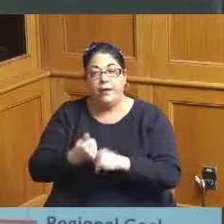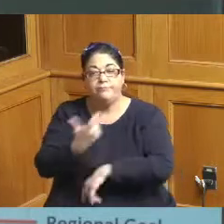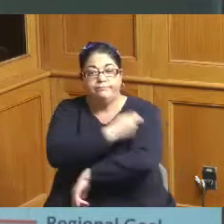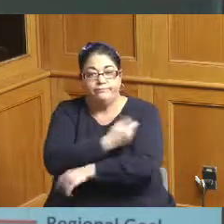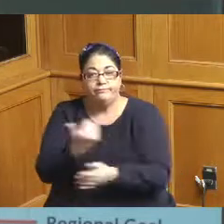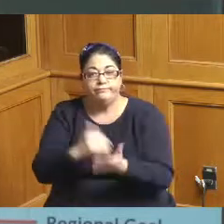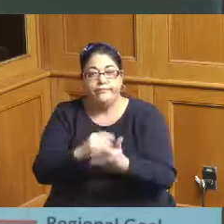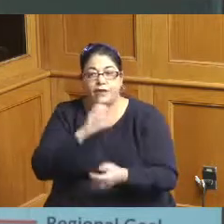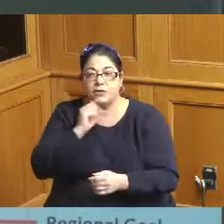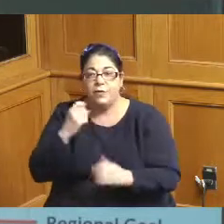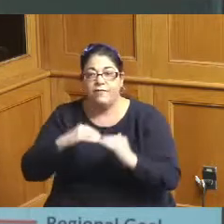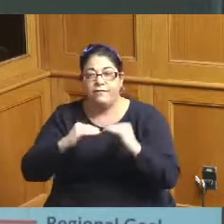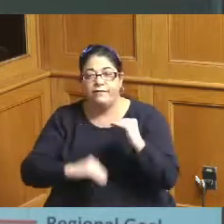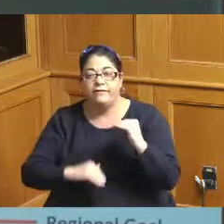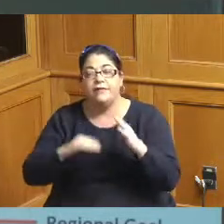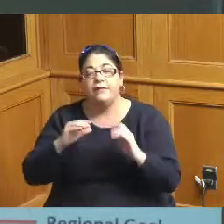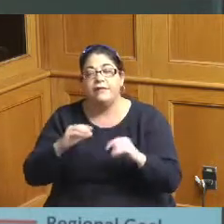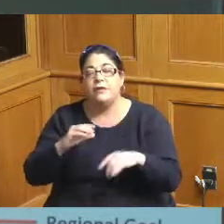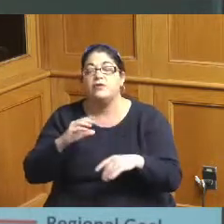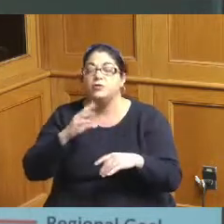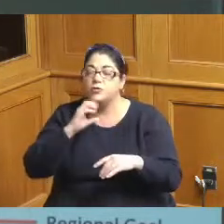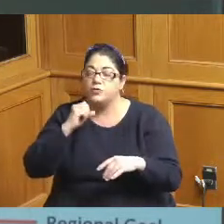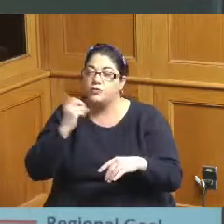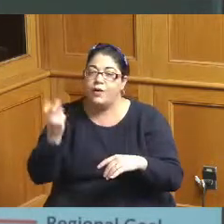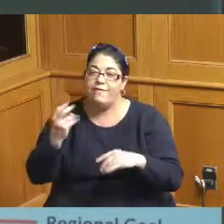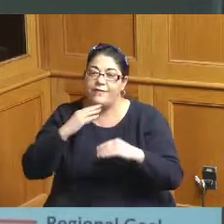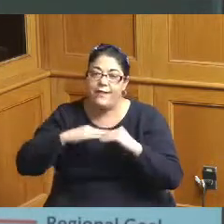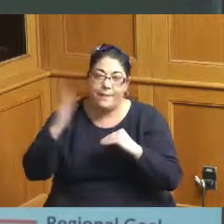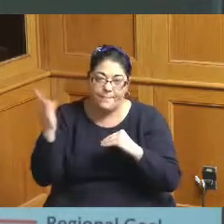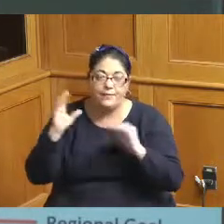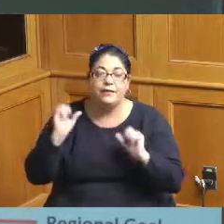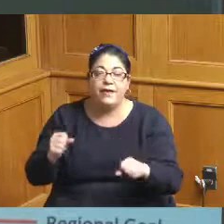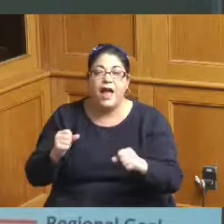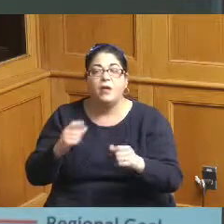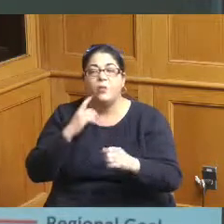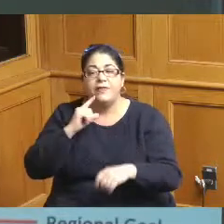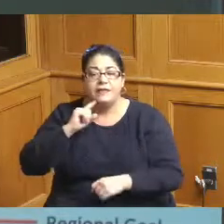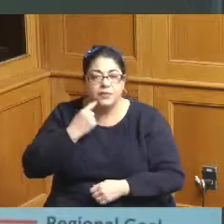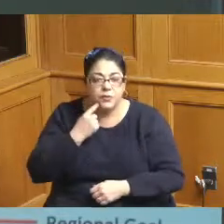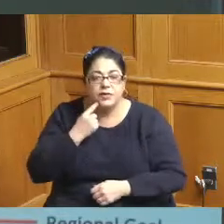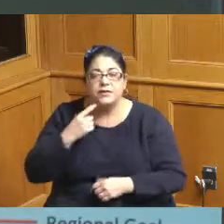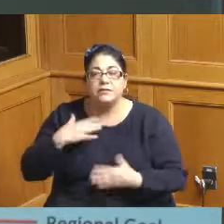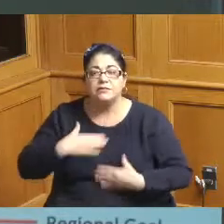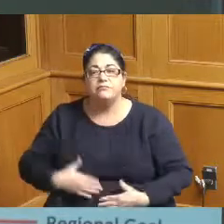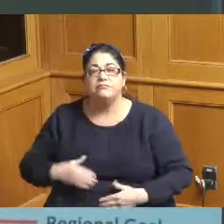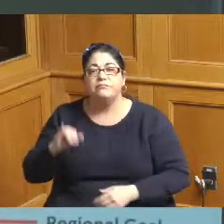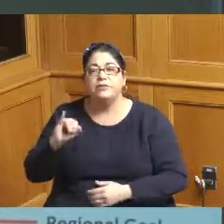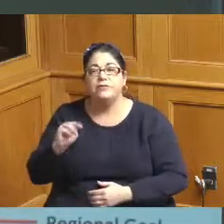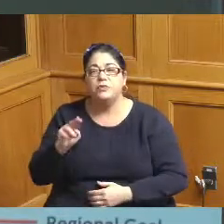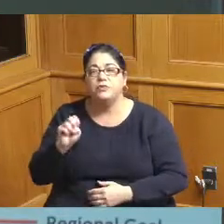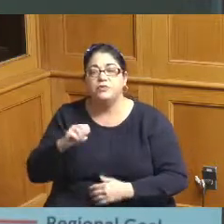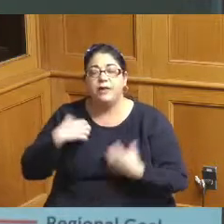to severe immunocompromi compromisation may get their second booster as well so that actually has